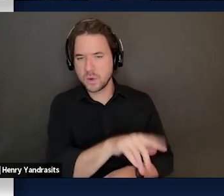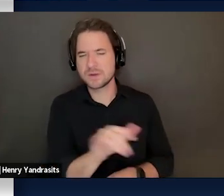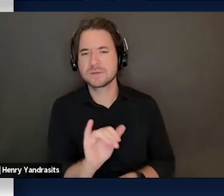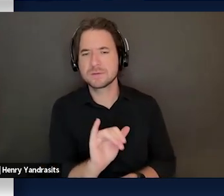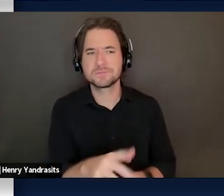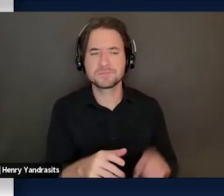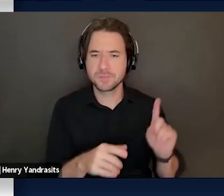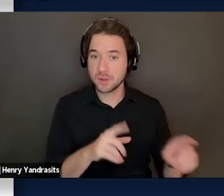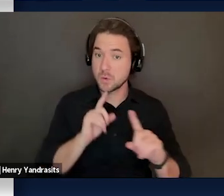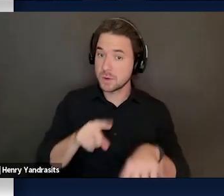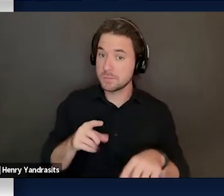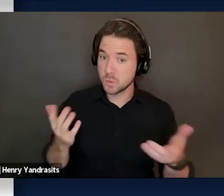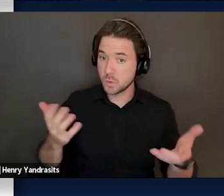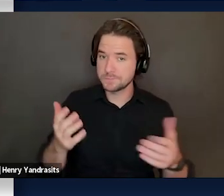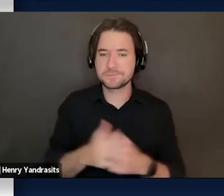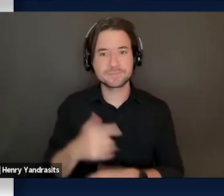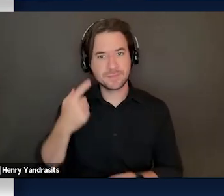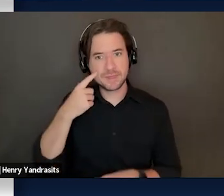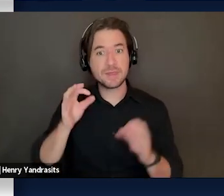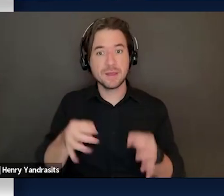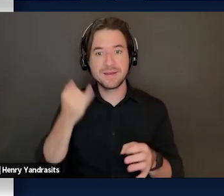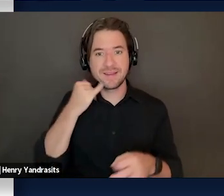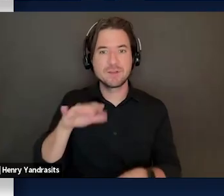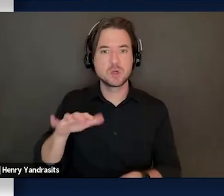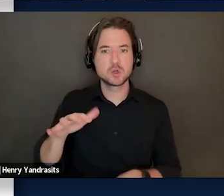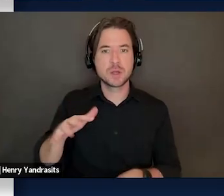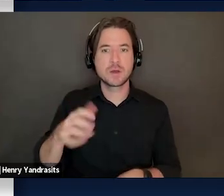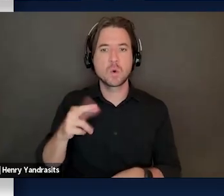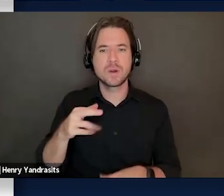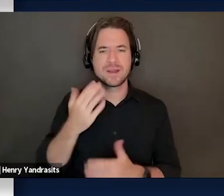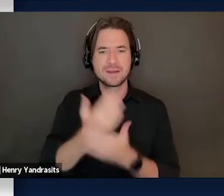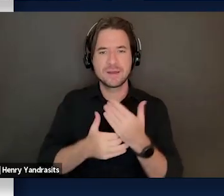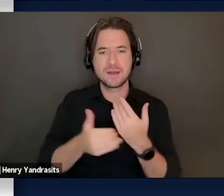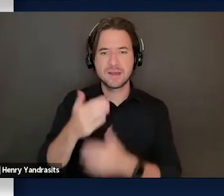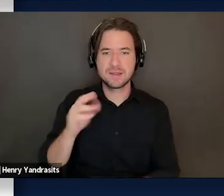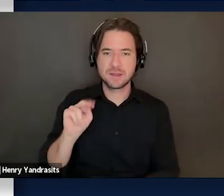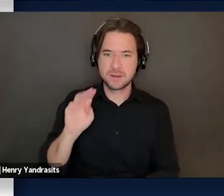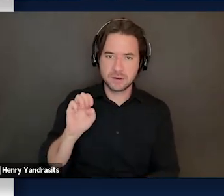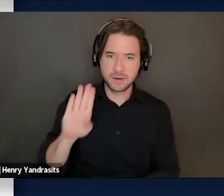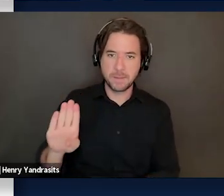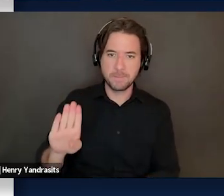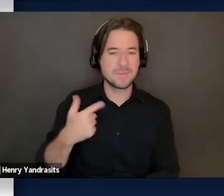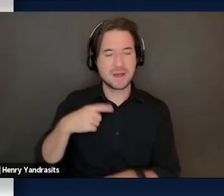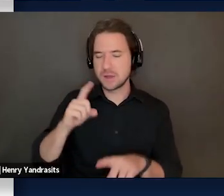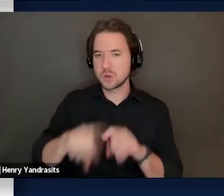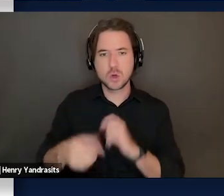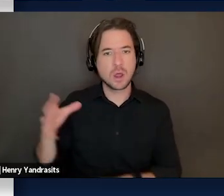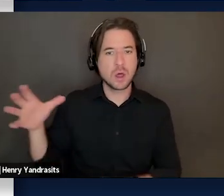And this person said, I think definitely if, like, shaking or numbness, if it started to impede where I could not grasp items and hold onto them.